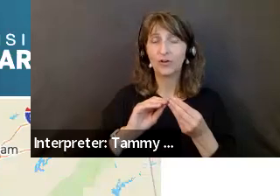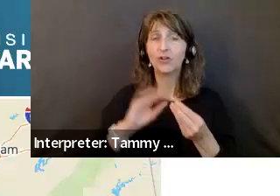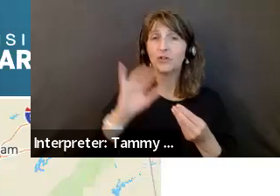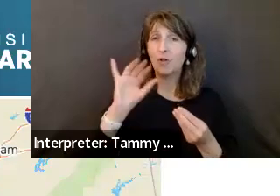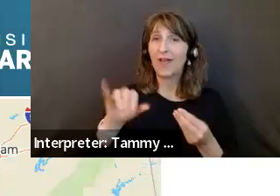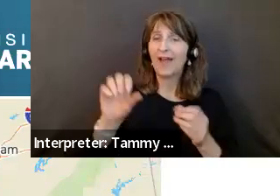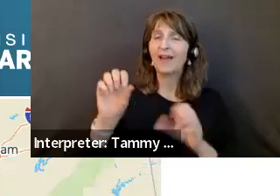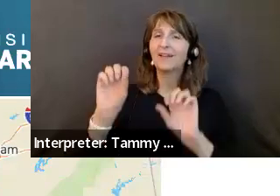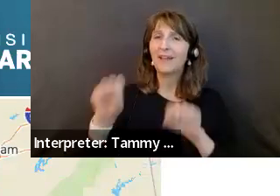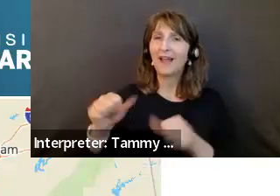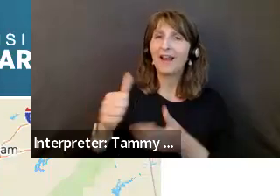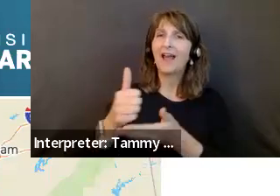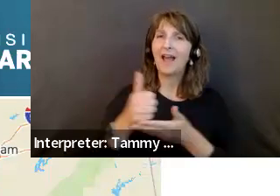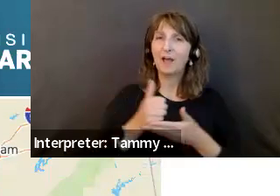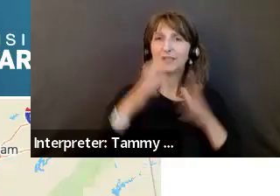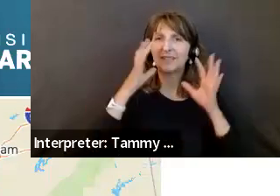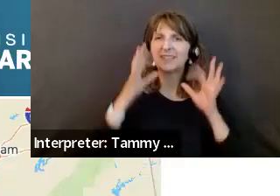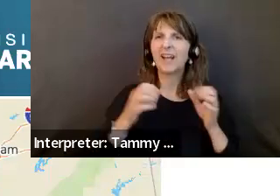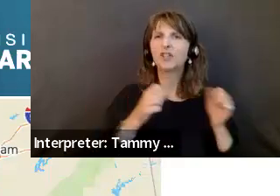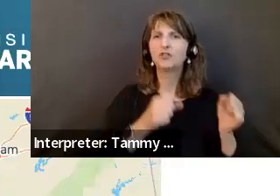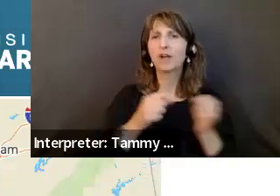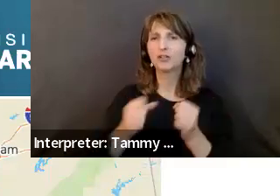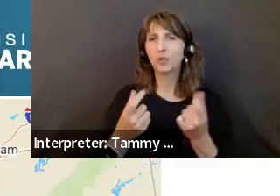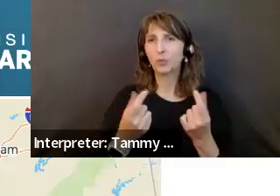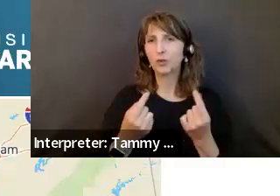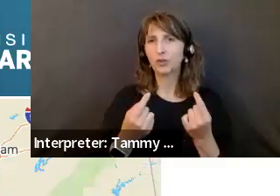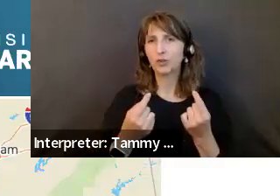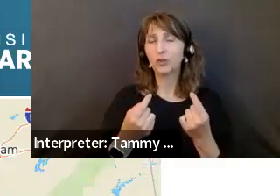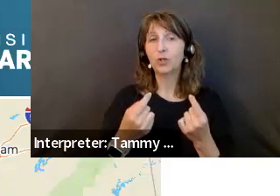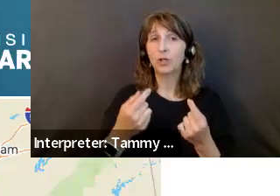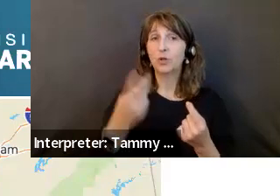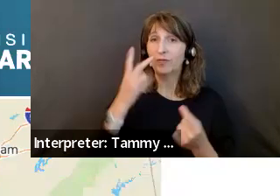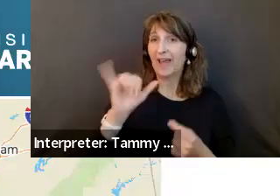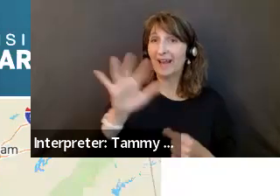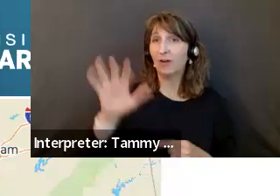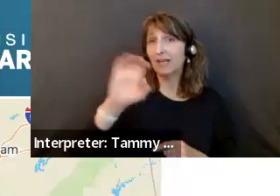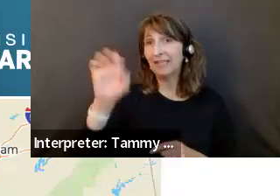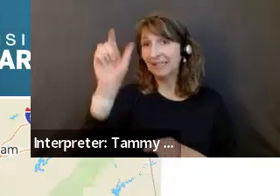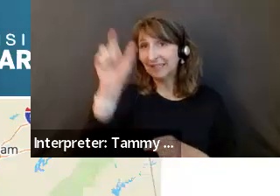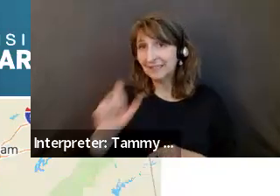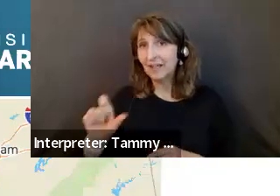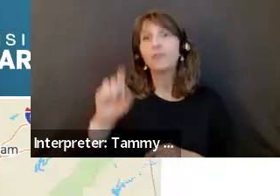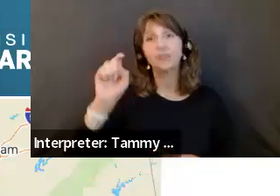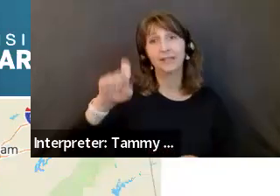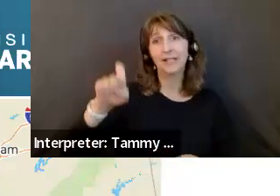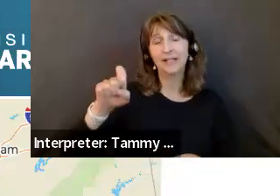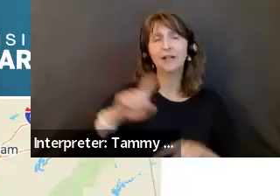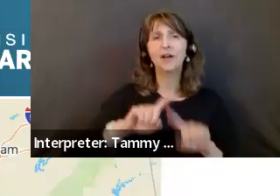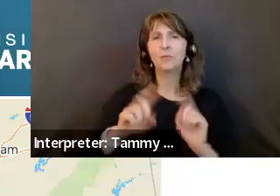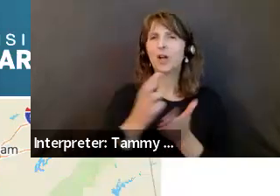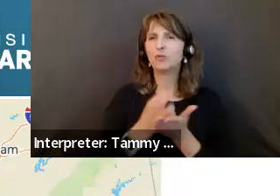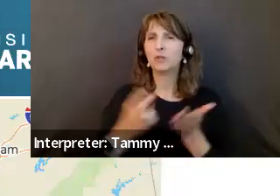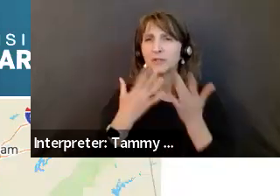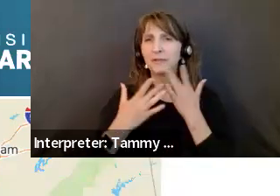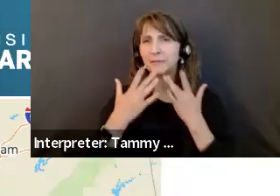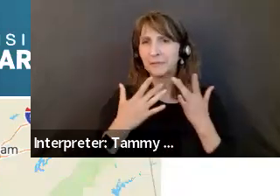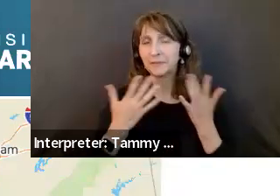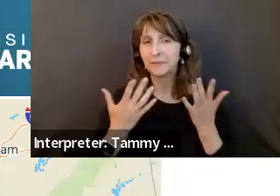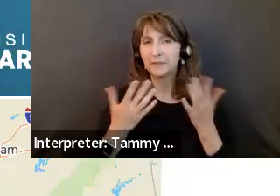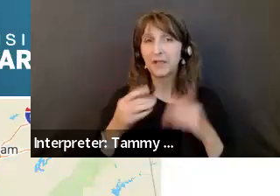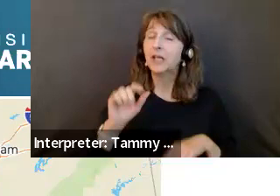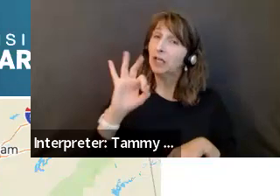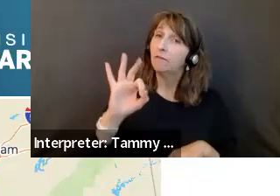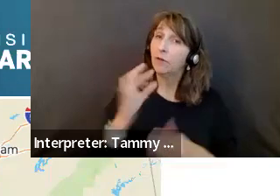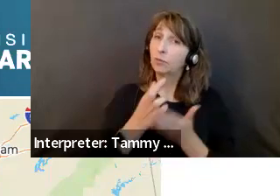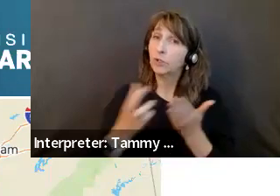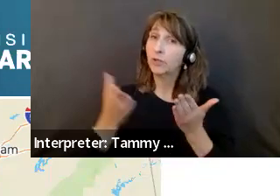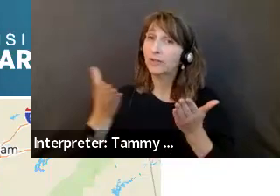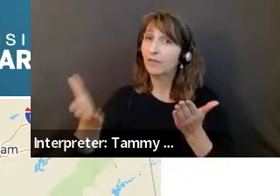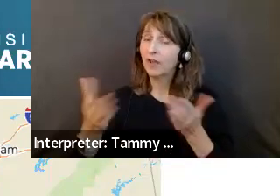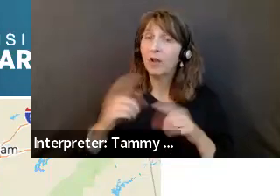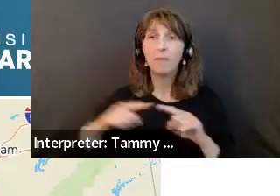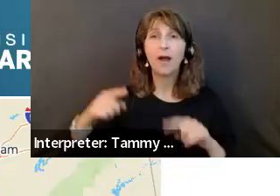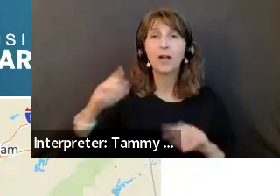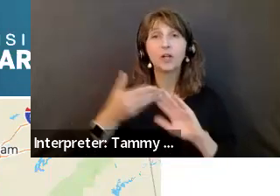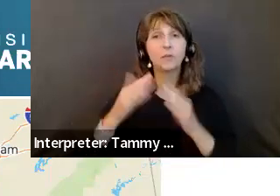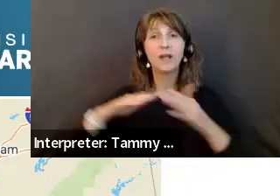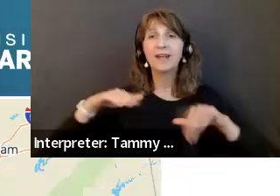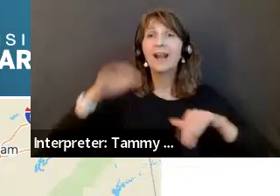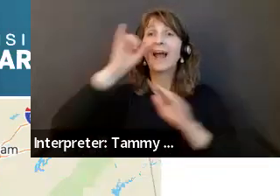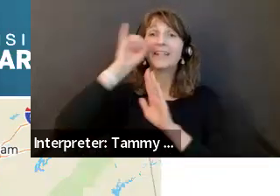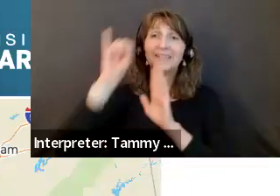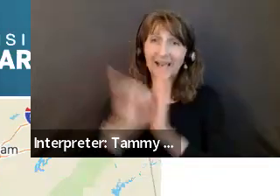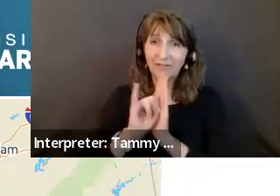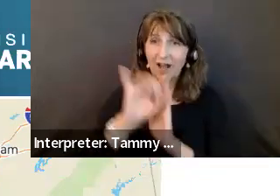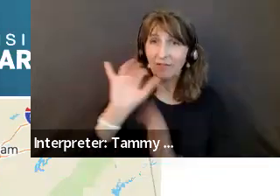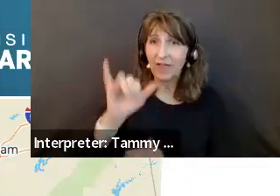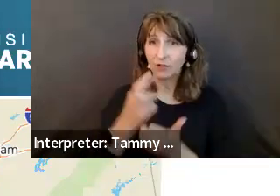We have a need there, but not a lot of identified resources. How do we address that? And even if they are resources there, But they have not been identified by the community that also can inform a strategy.